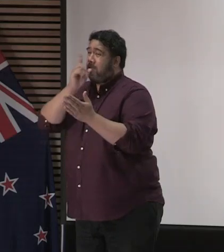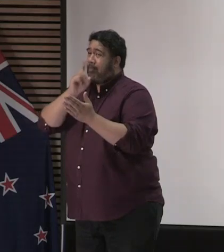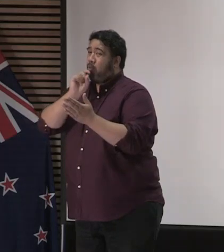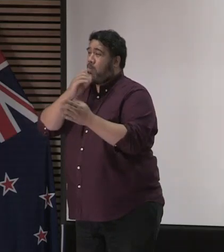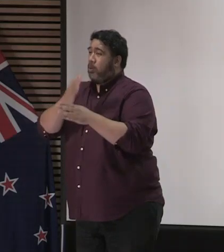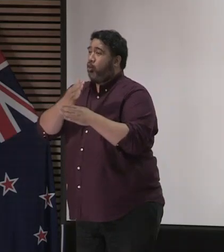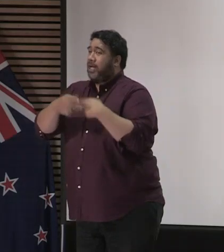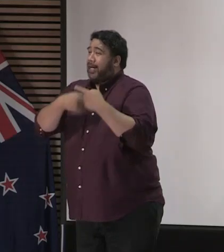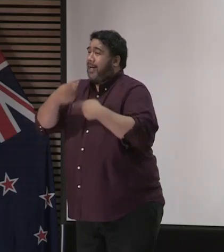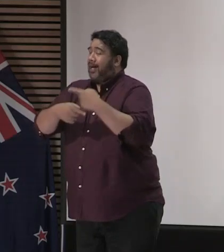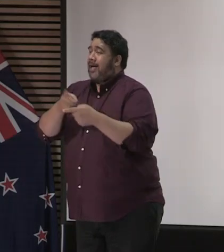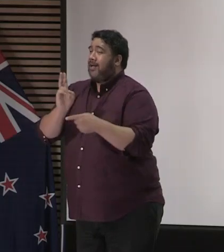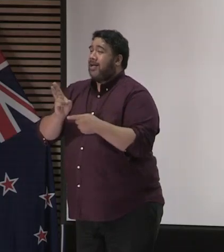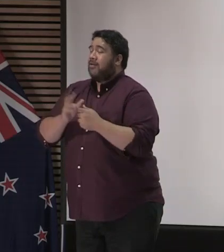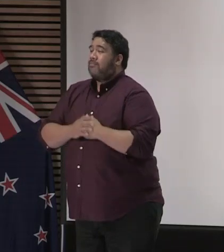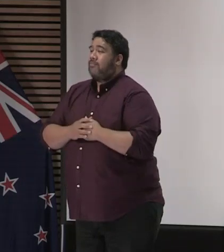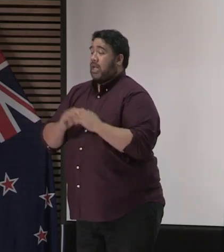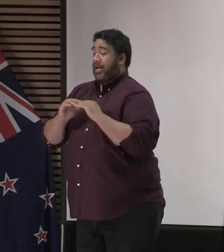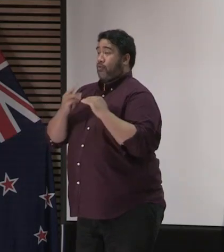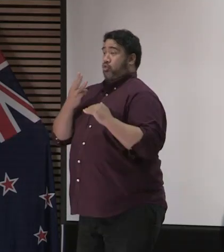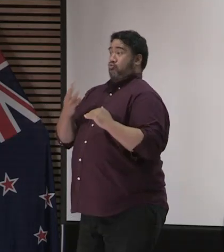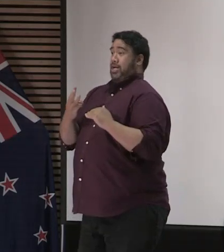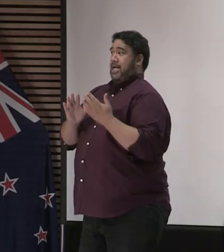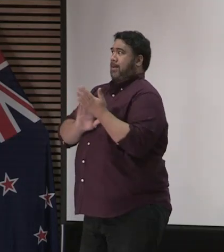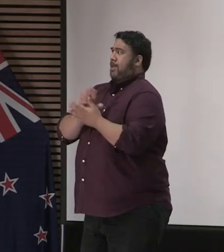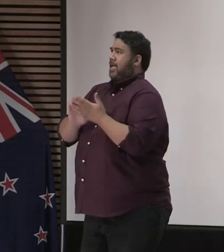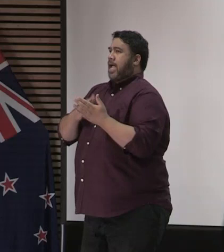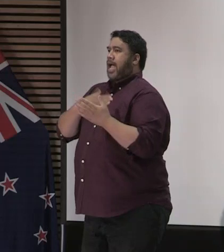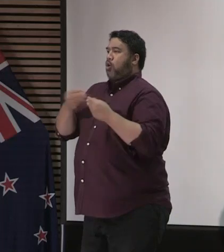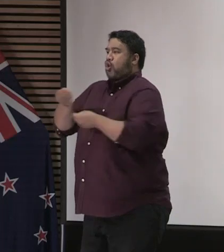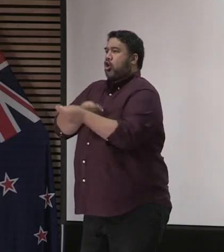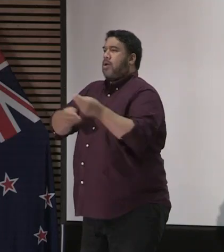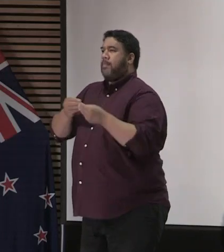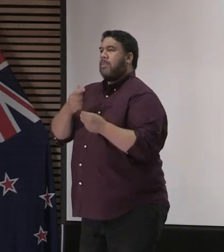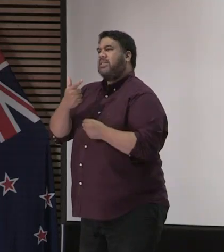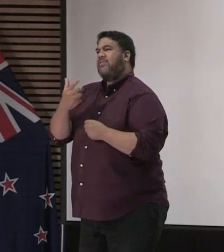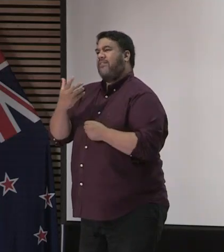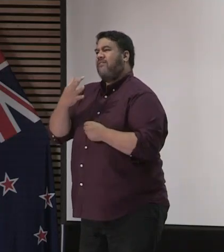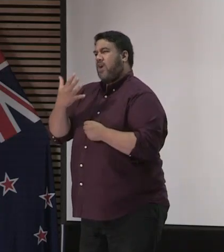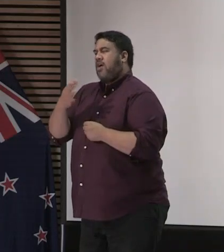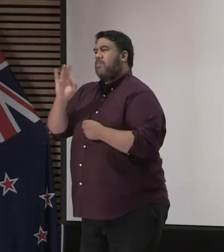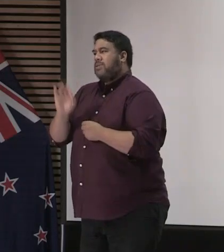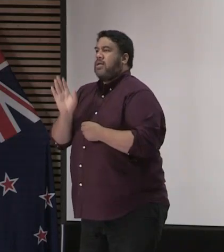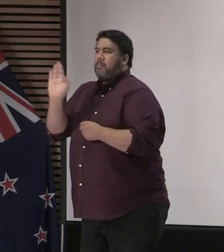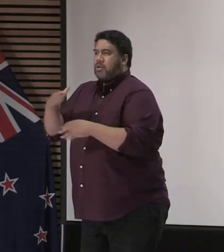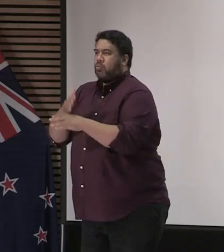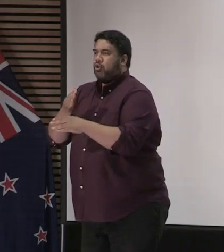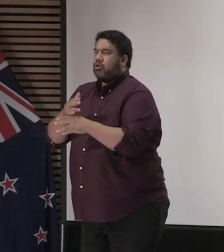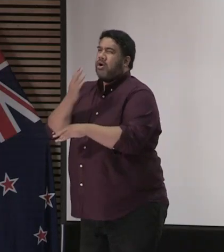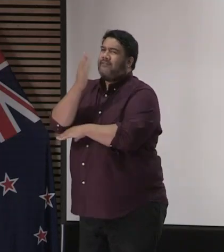taking the total to around 1 million Kiwis working. At